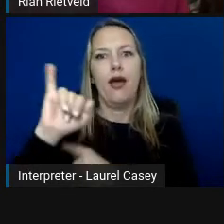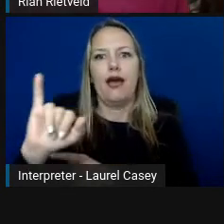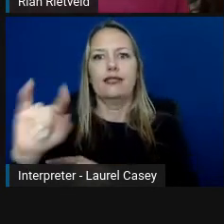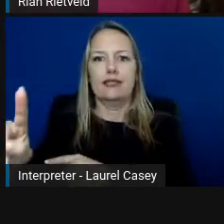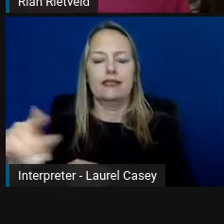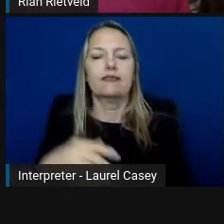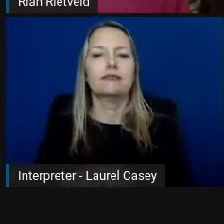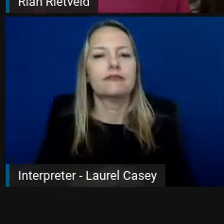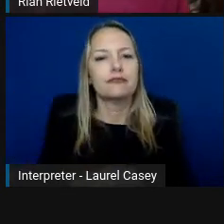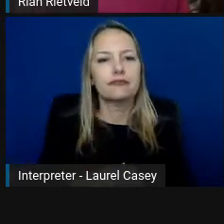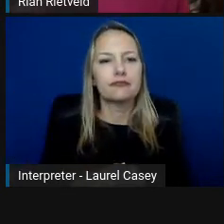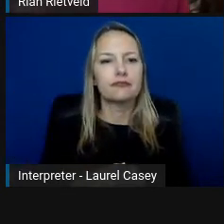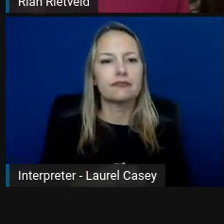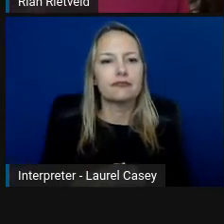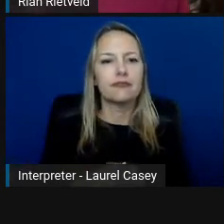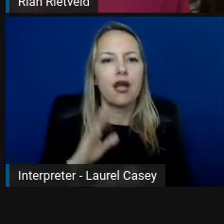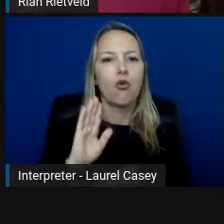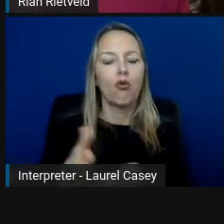I will run a demo and Voiceover.